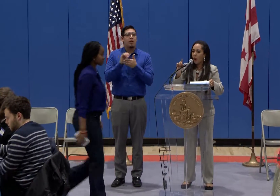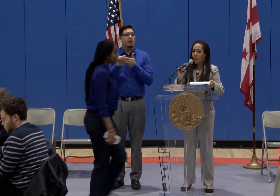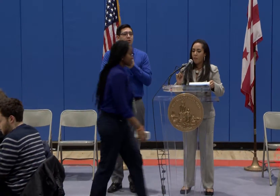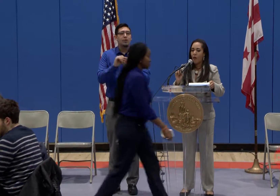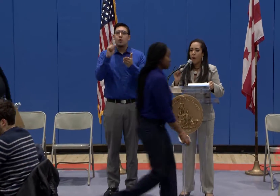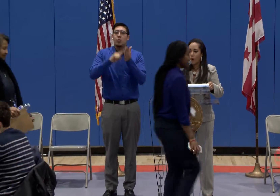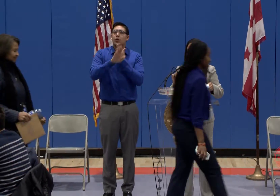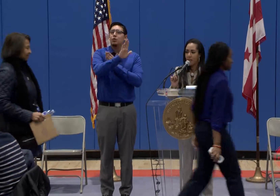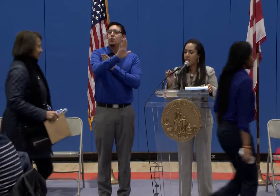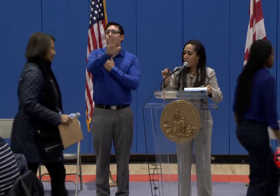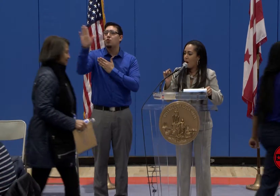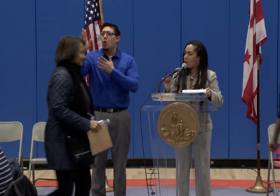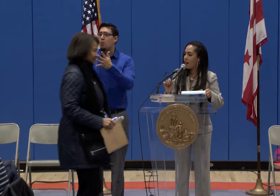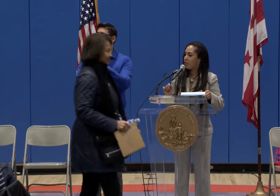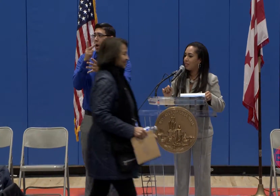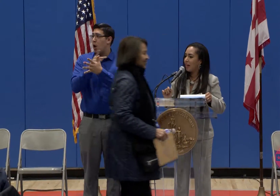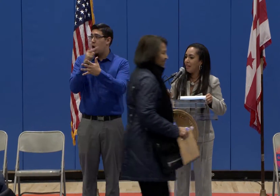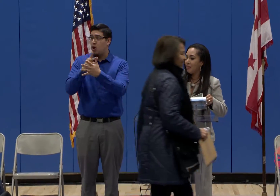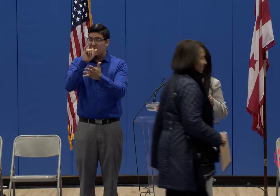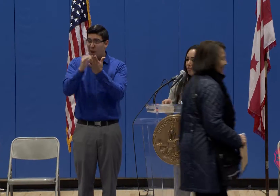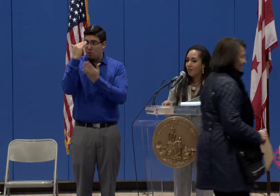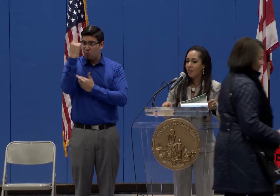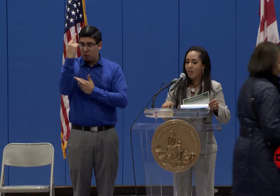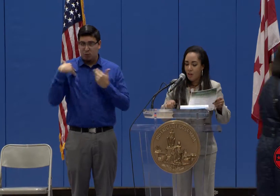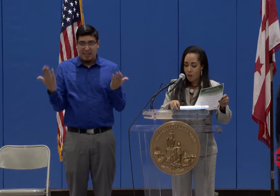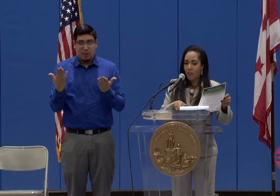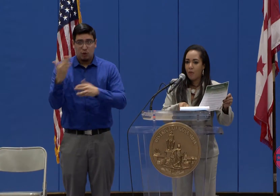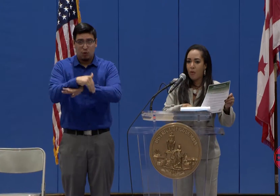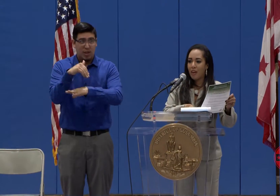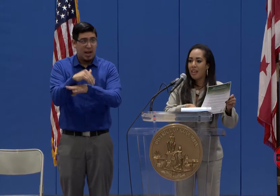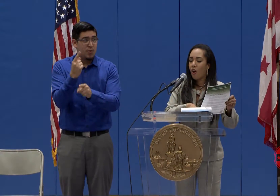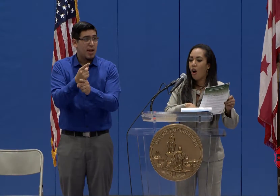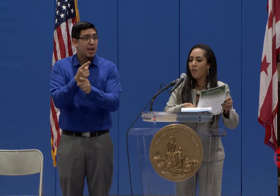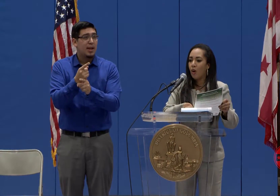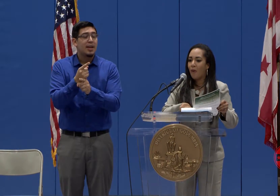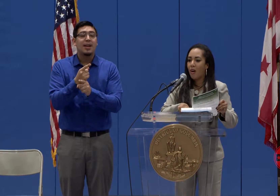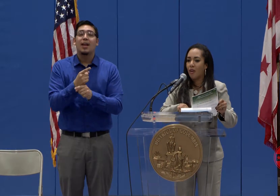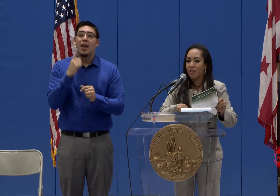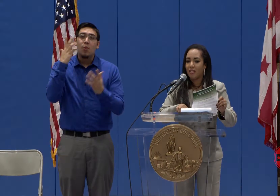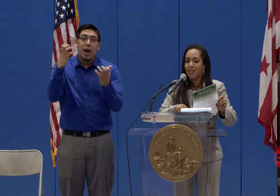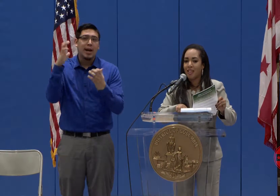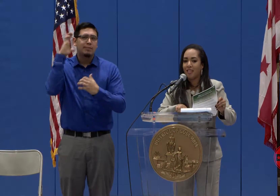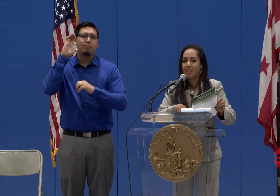PRIORITY? ISN'T THAT WHY WE ARE HERE TONIGHT? ALL RIGHT. WE WANT TO HEAR ALL OF YOUR PRIORITIES SO LET'S GET THIS